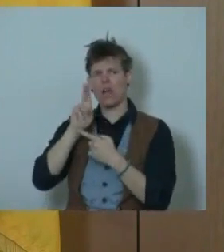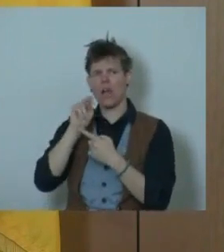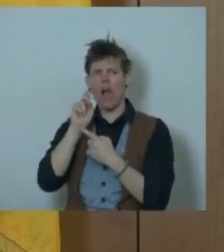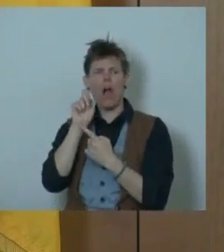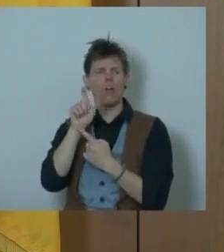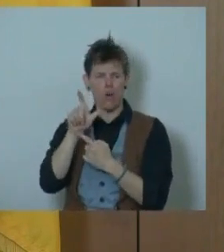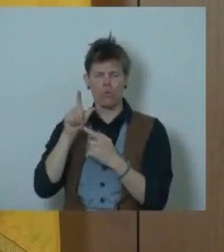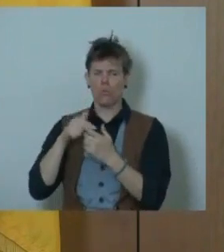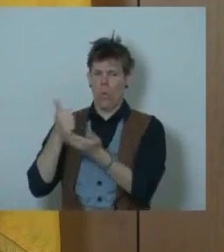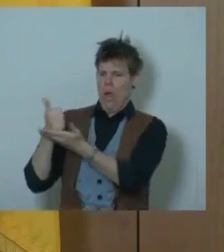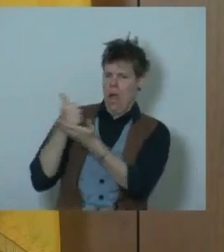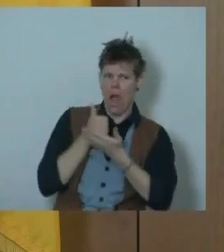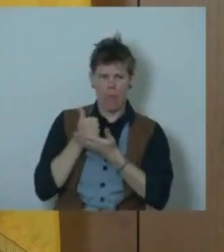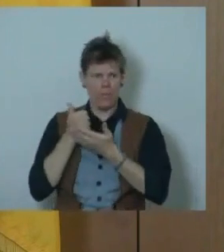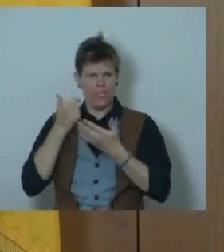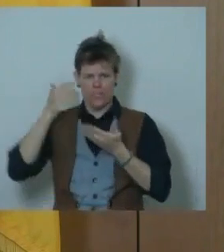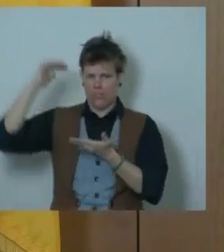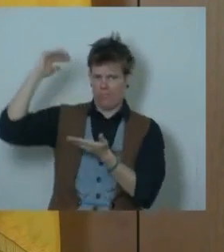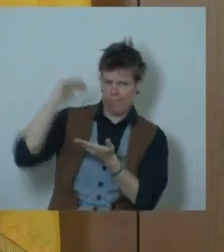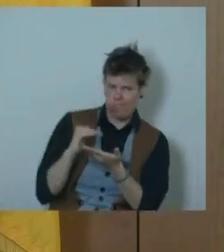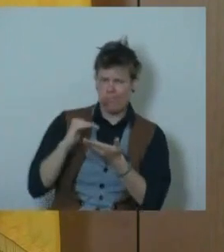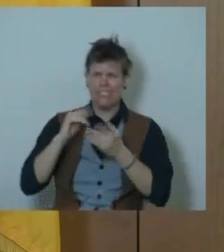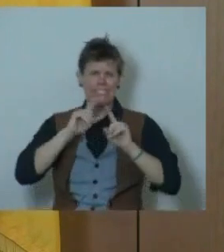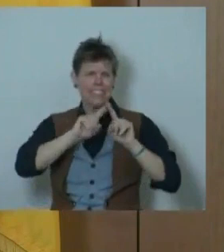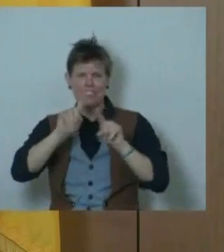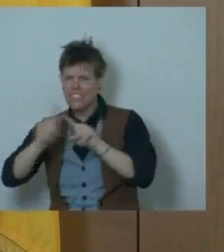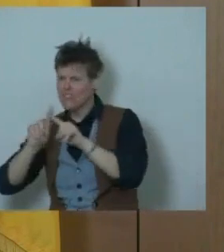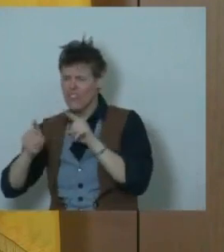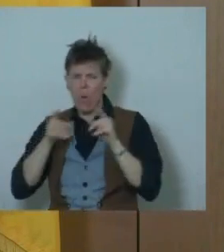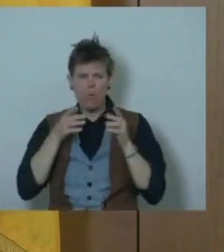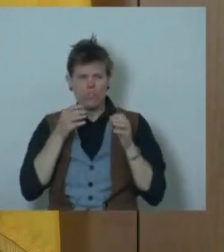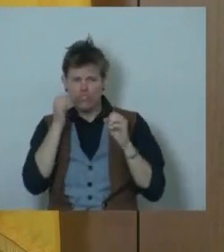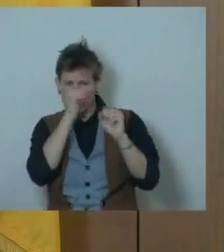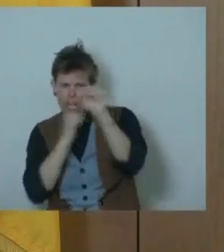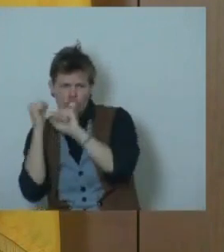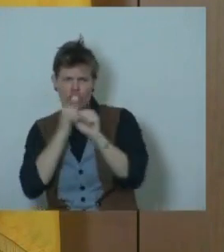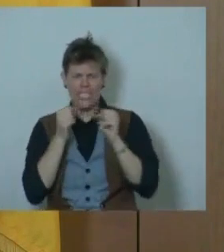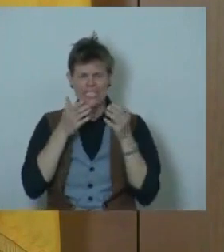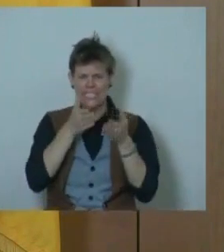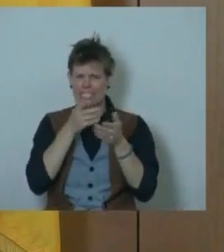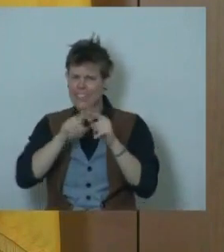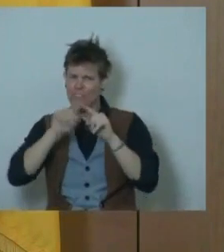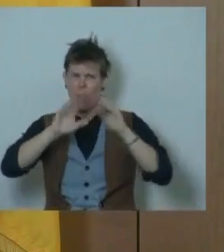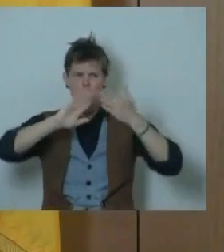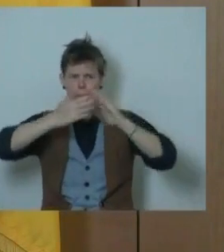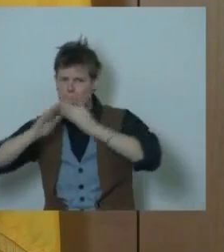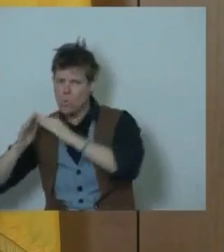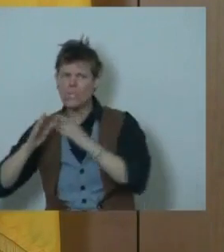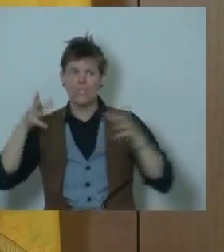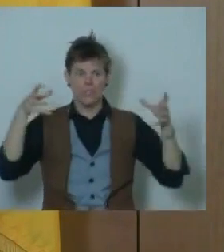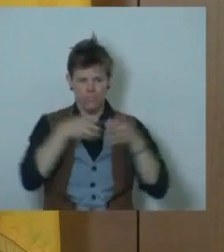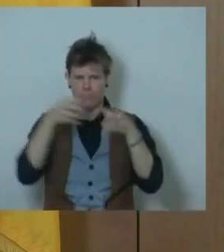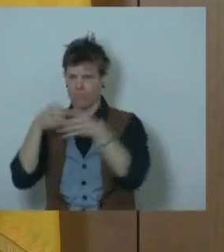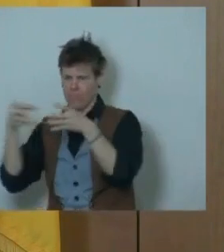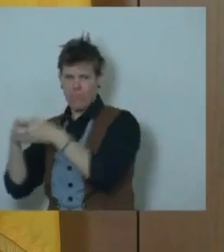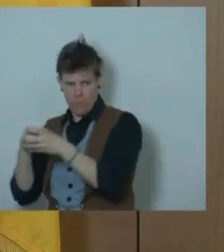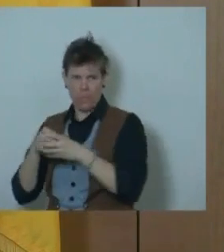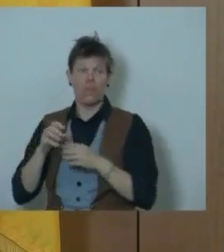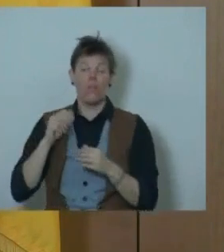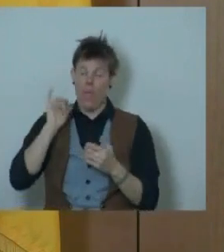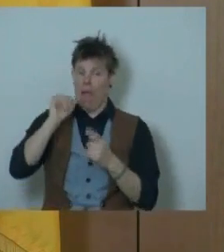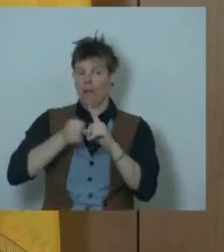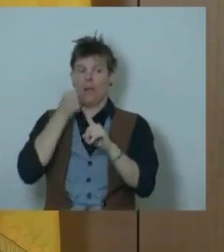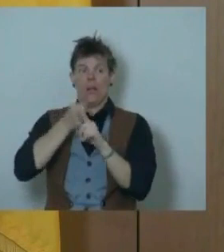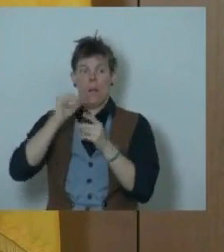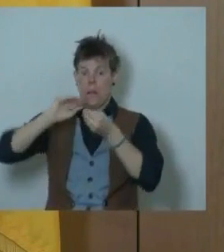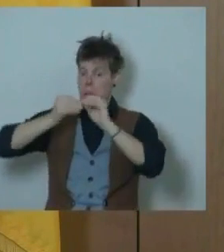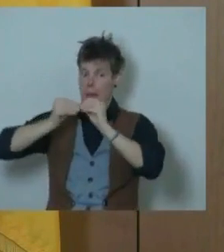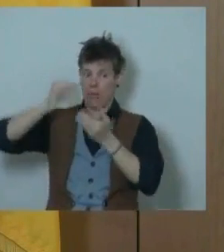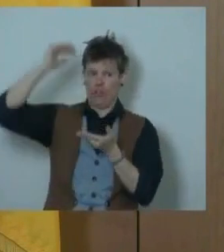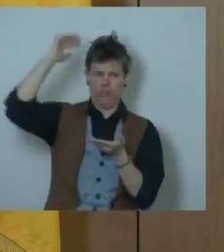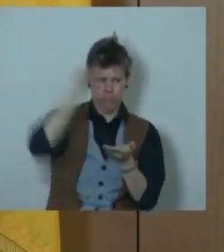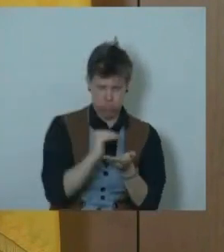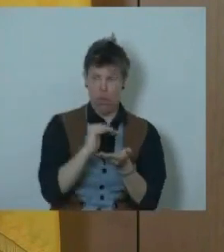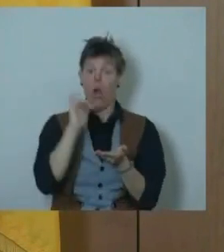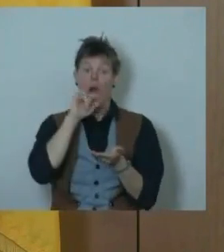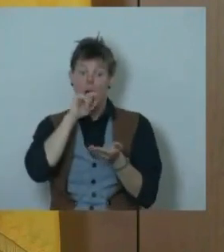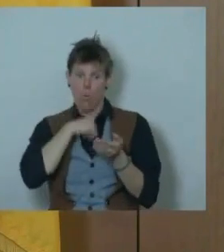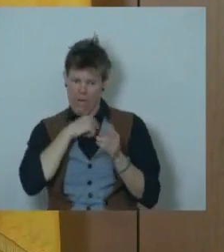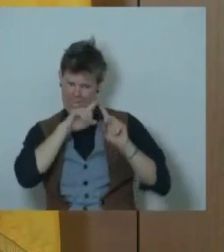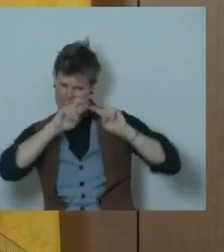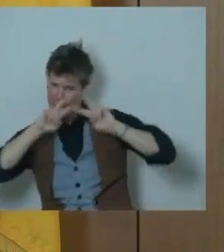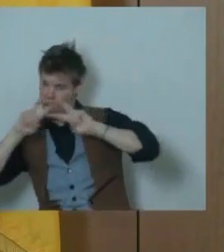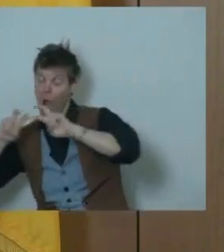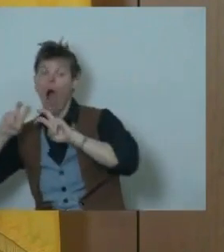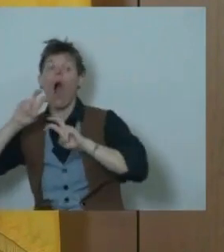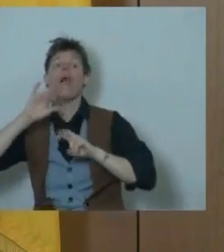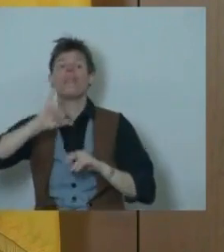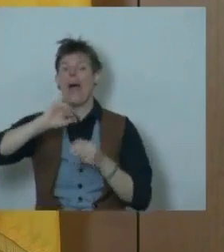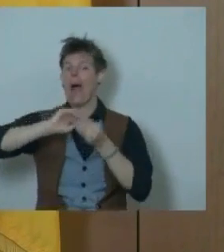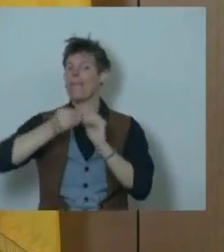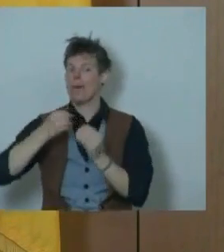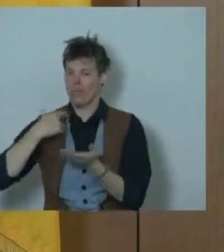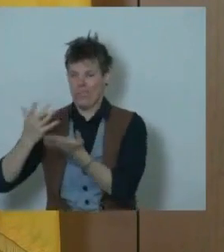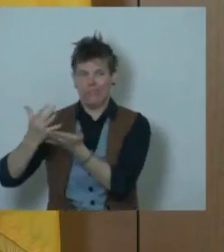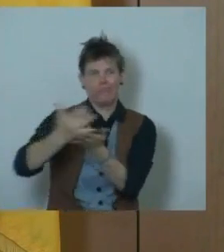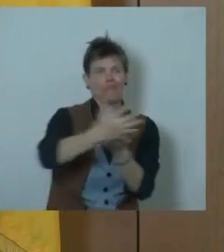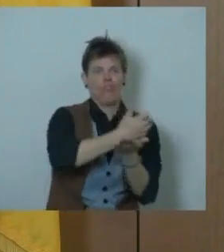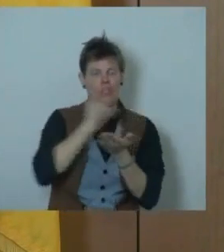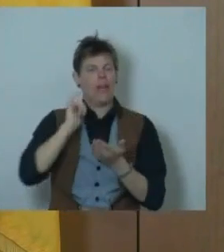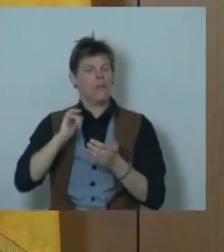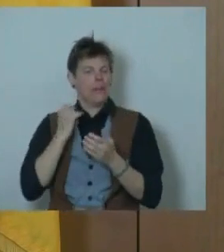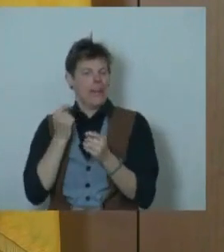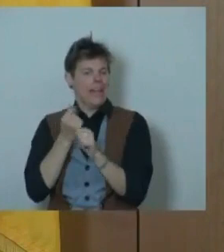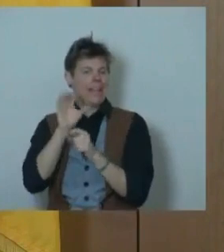I WANT TO THANK THE LEADERSHIP OF SECRETARY KUNKEL WHO HAS LEVERAGED THAT OPPORTUNITY IN A NUMBER OF WAYS AND PLACES AND AS YOU WILL HEAR FROM THE DOCTOR, IT WILL HAVE AN IMPACT BY GIVING